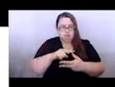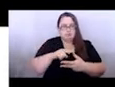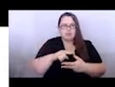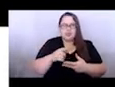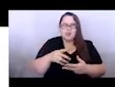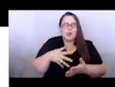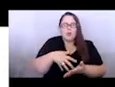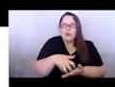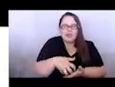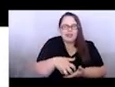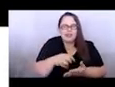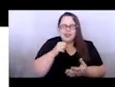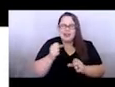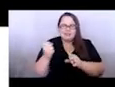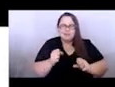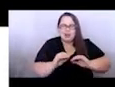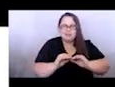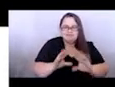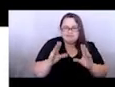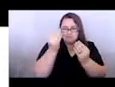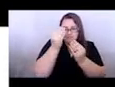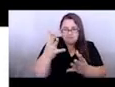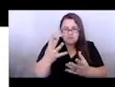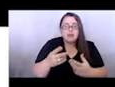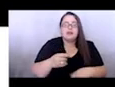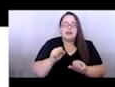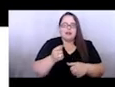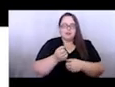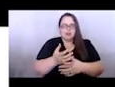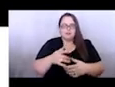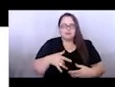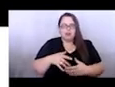Porous boundaries lead to feeling depleted and lead to unhealthy relationships.